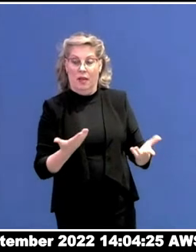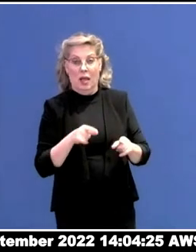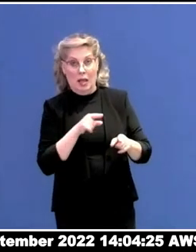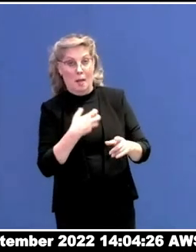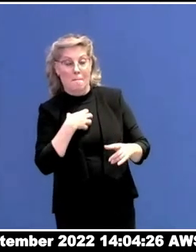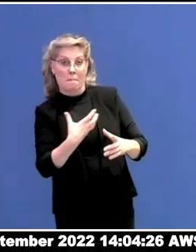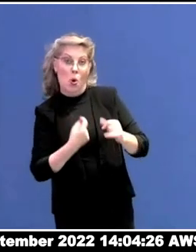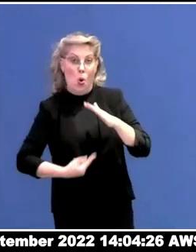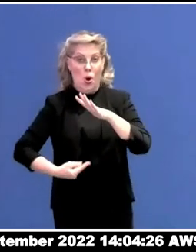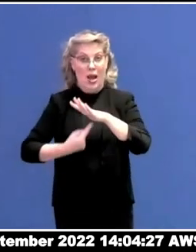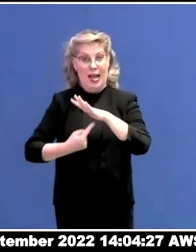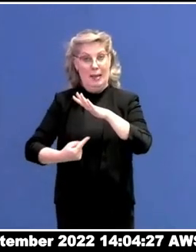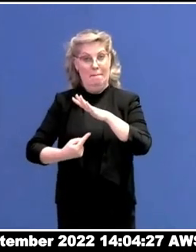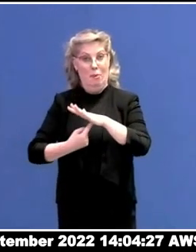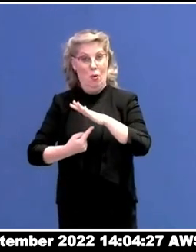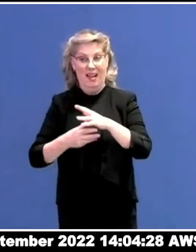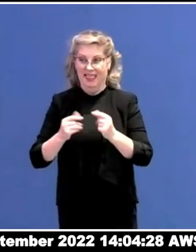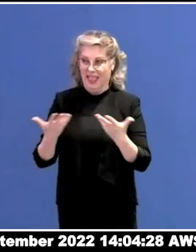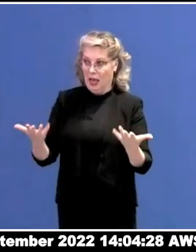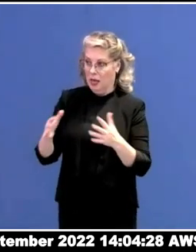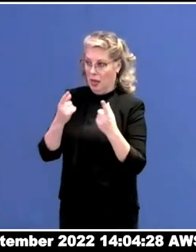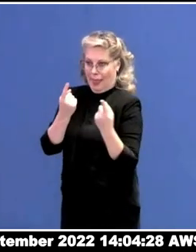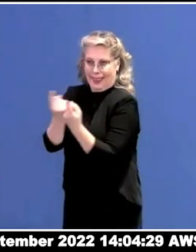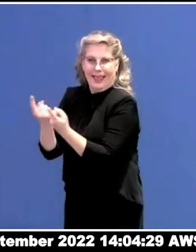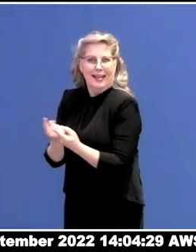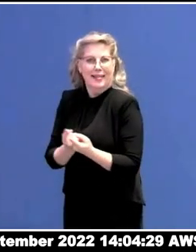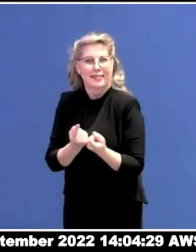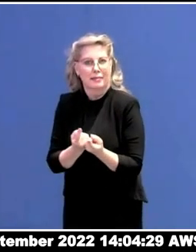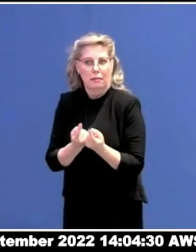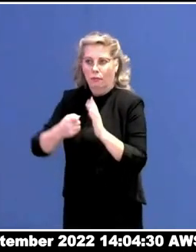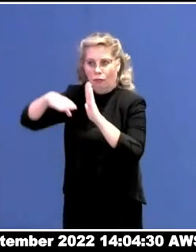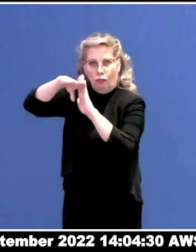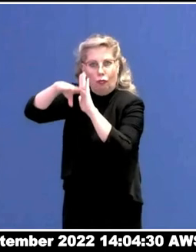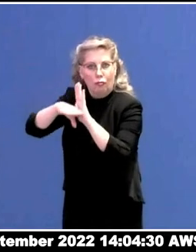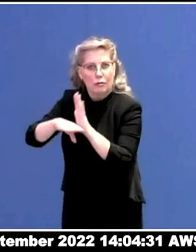We live in a racial capitalist world that prioritises property over people, and that